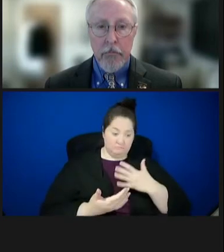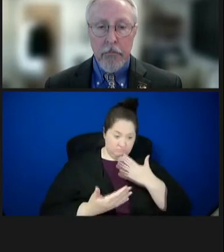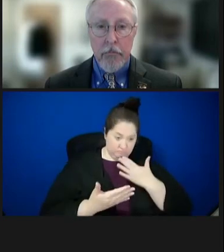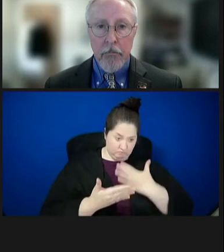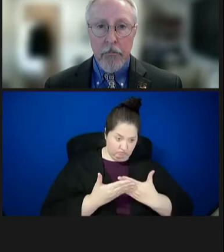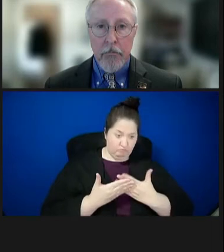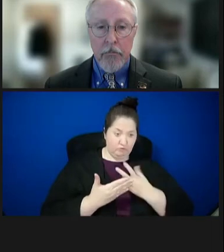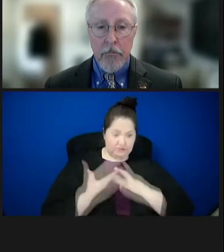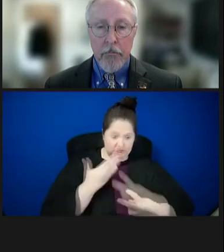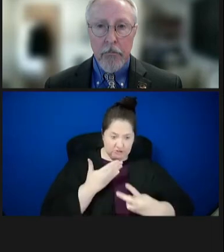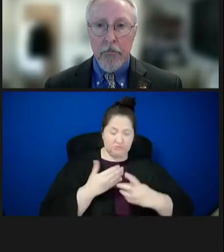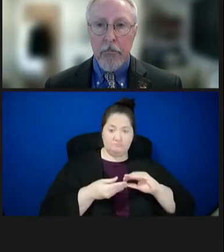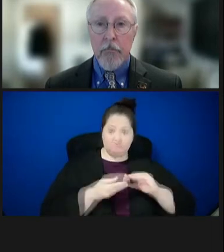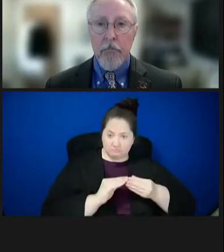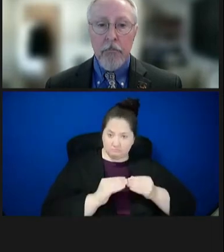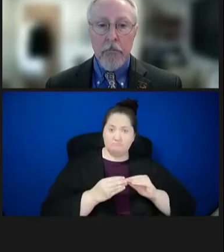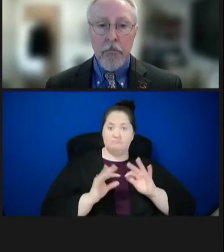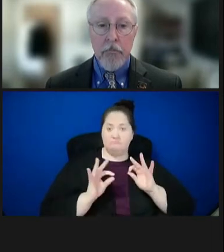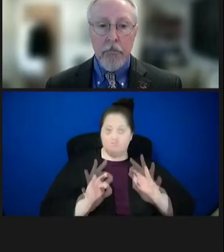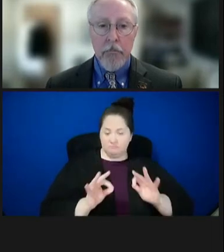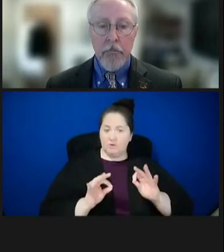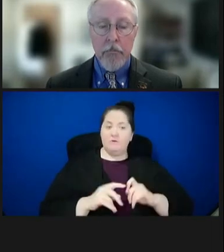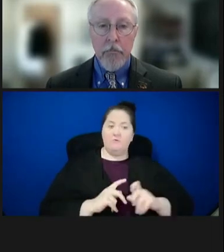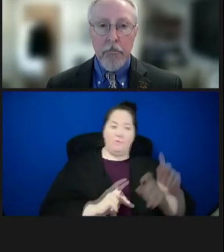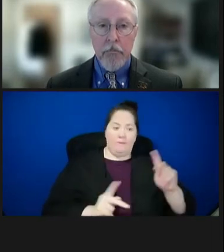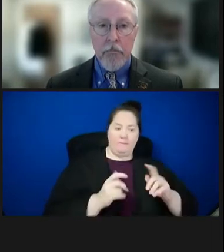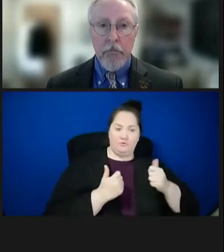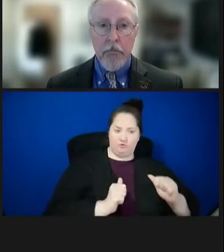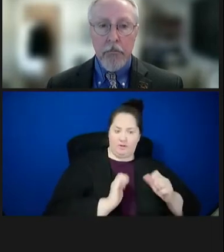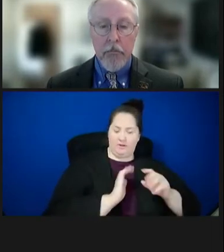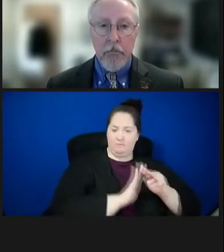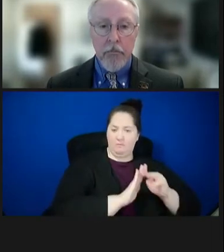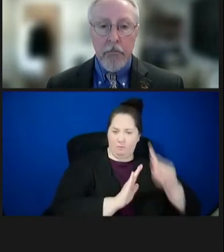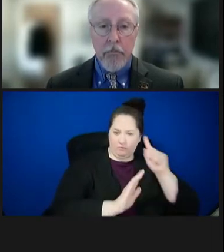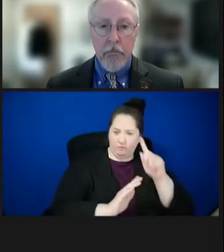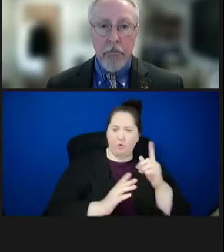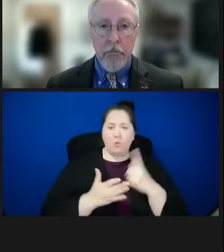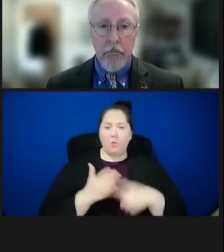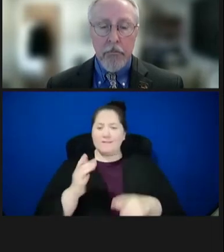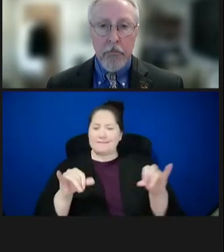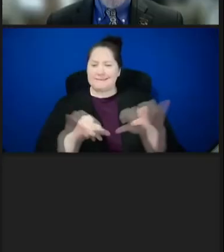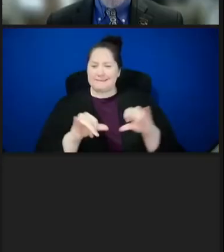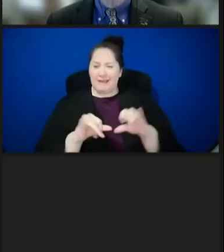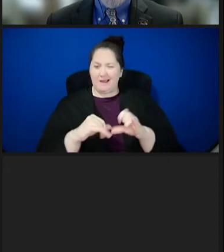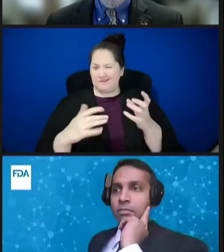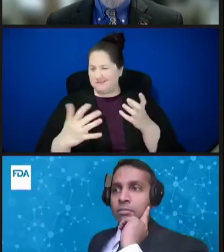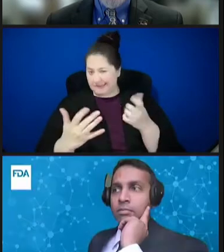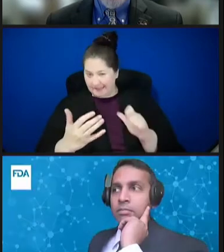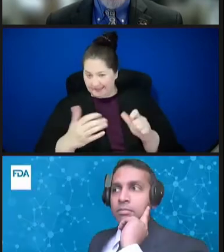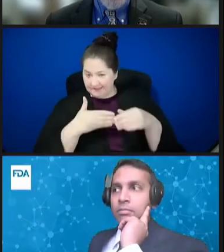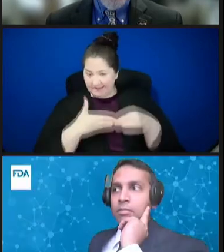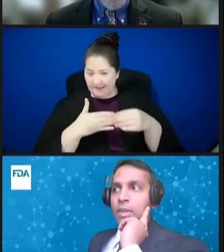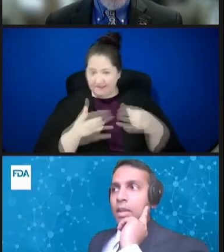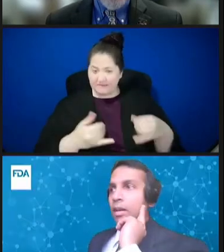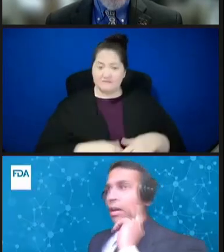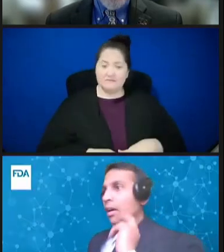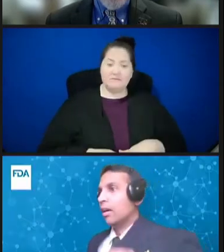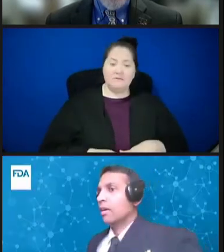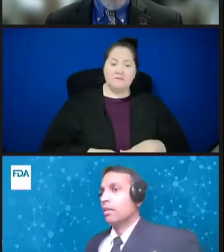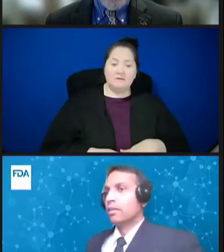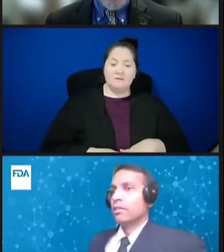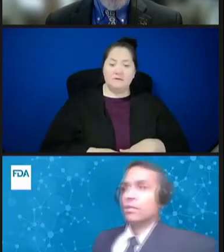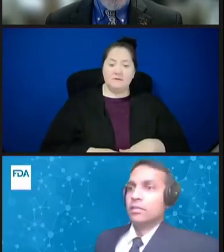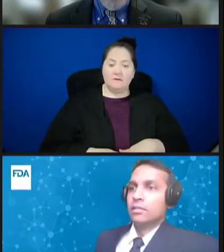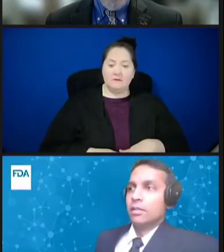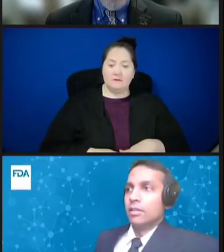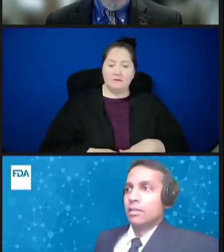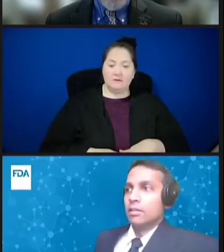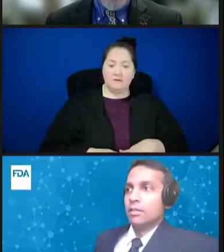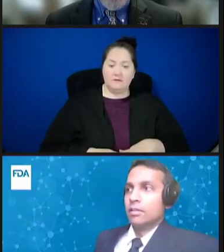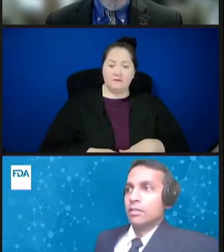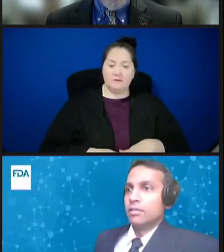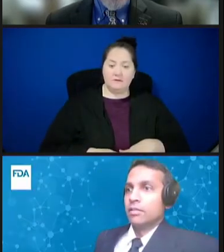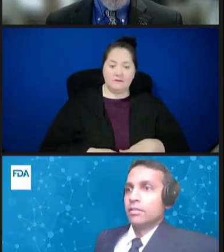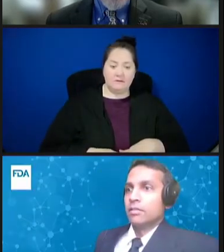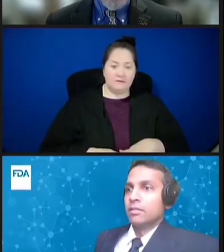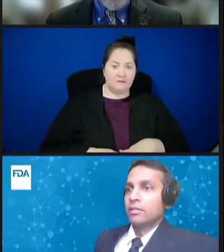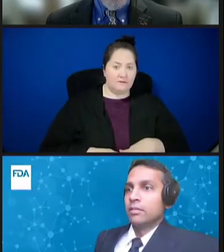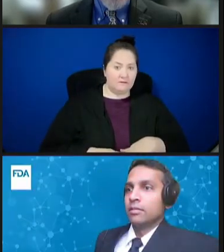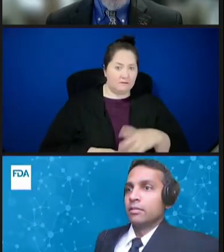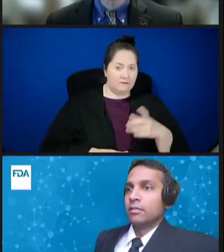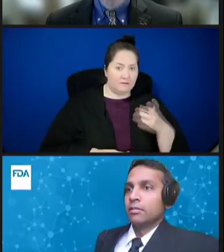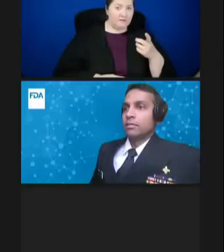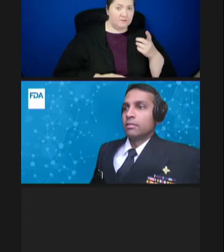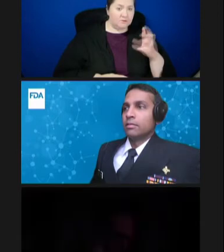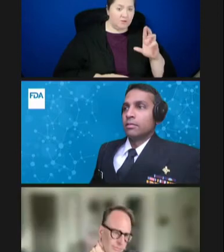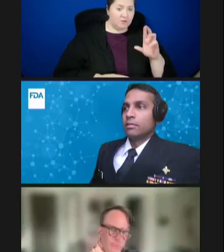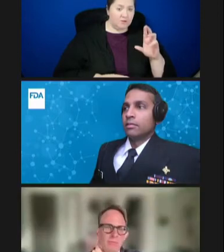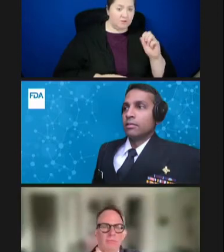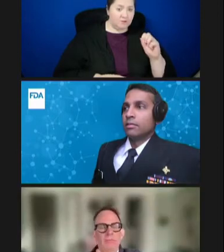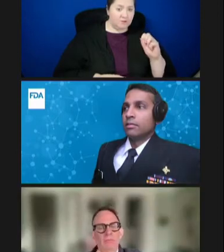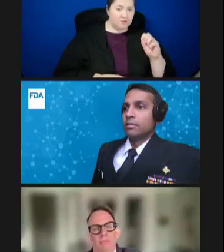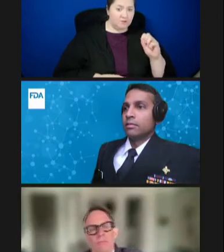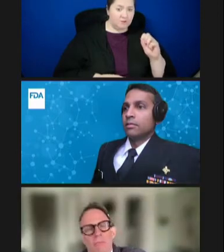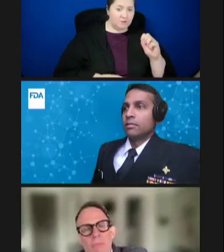a population that you're trying to model for in AI? And maybe Dr. Schenkelberg and Dr. Gullohard,